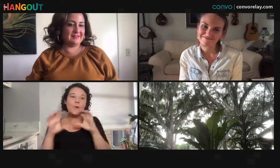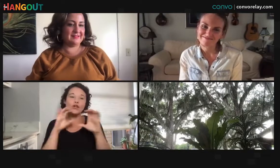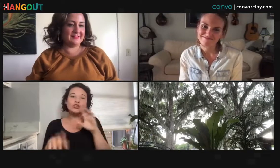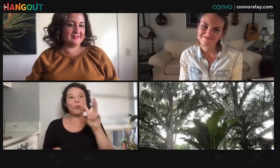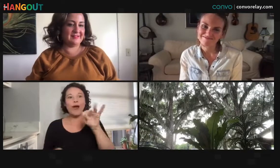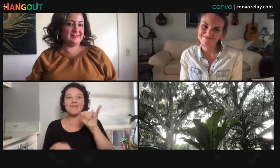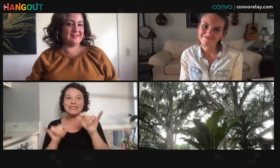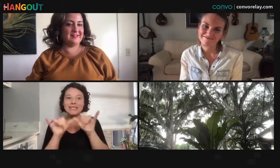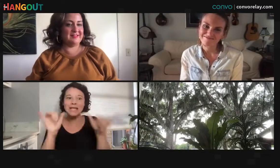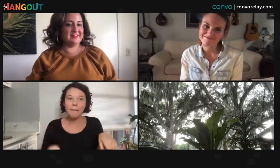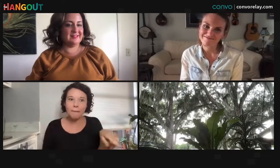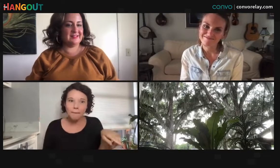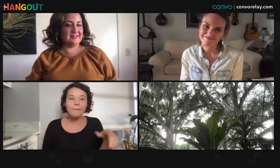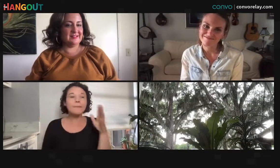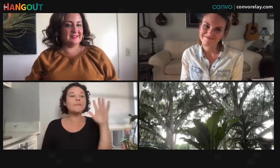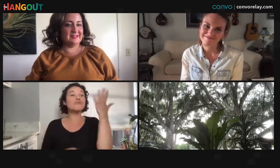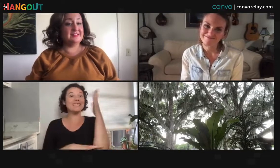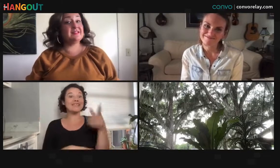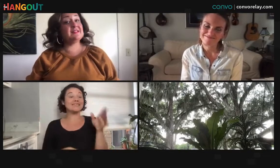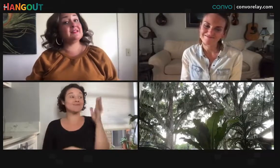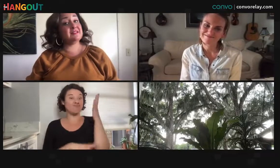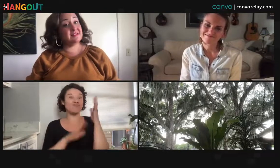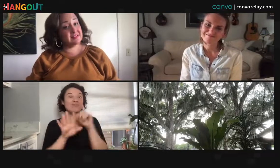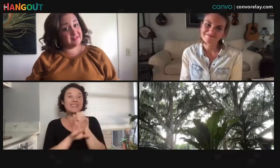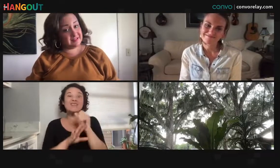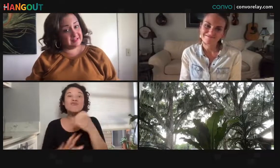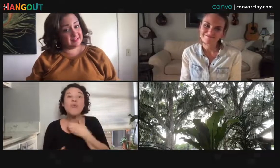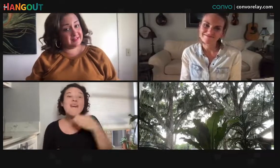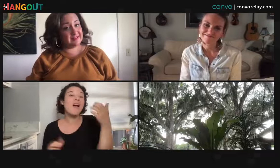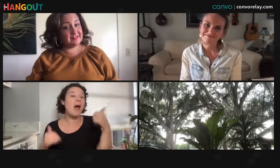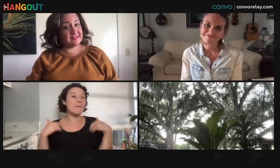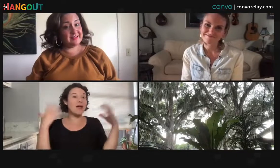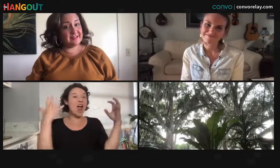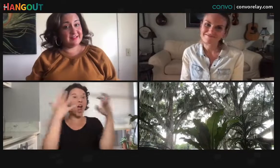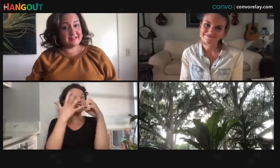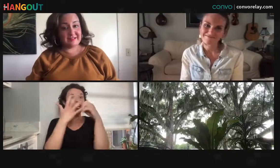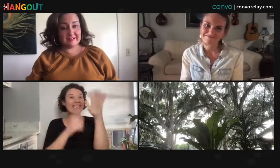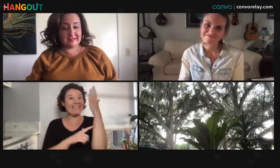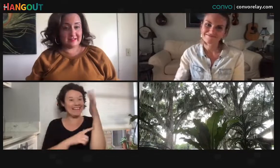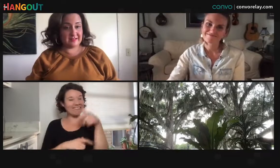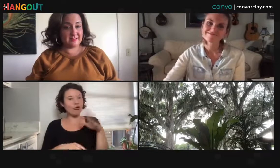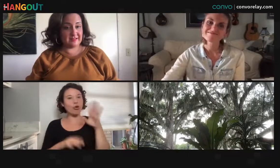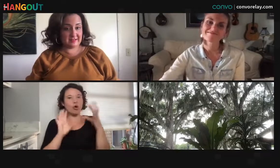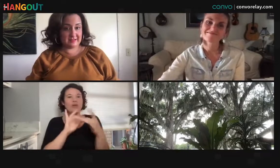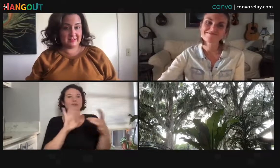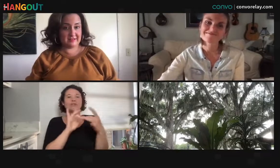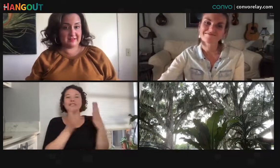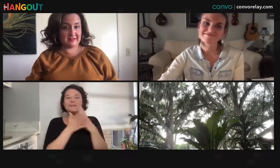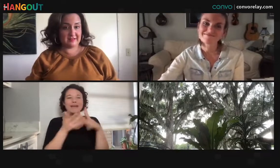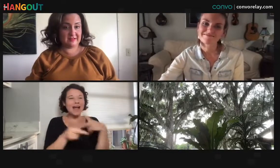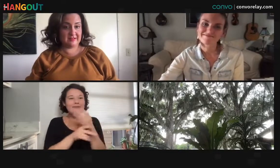they're all over but they this tree has almost like a wi-fi system this own way of communicating so let's say giraffe